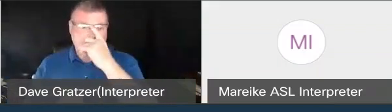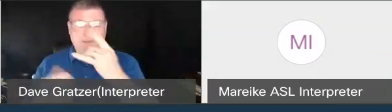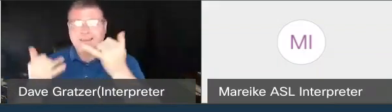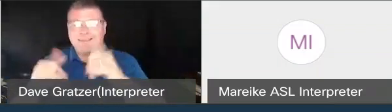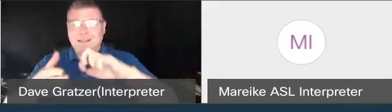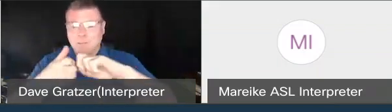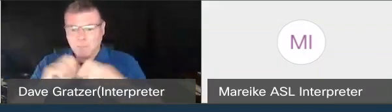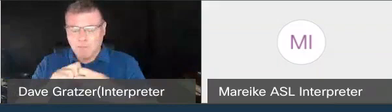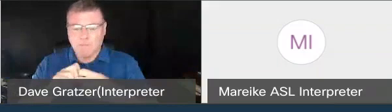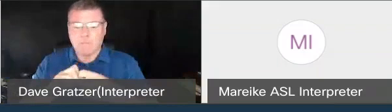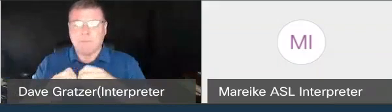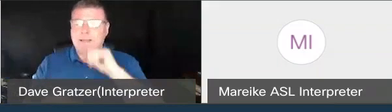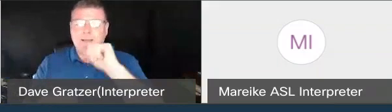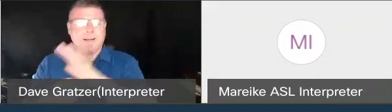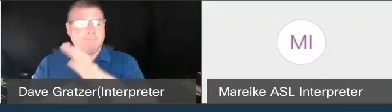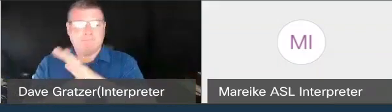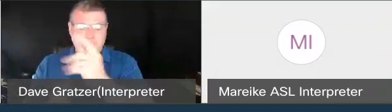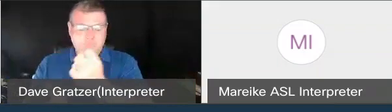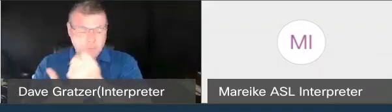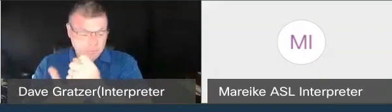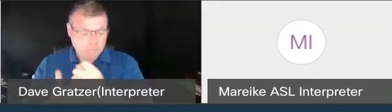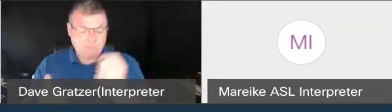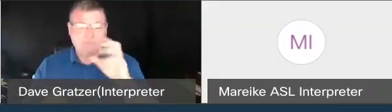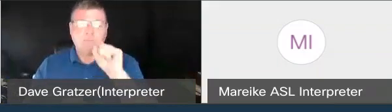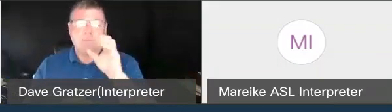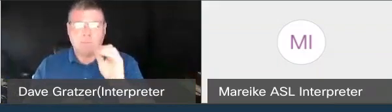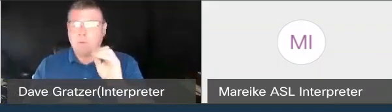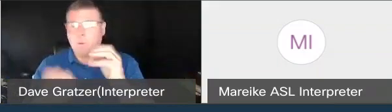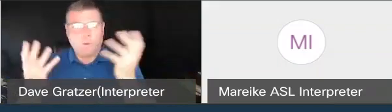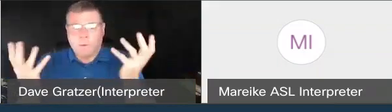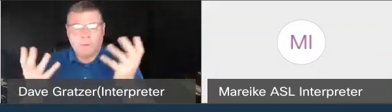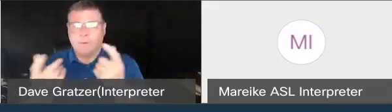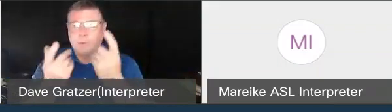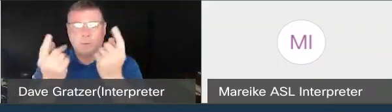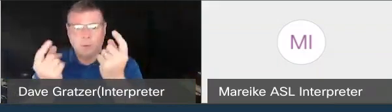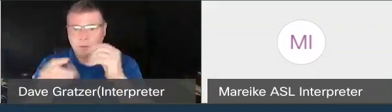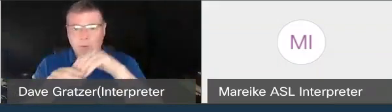insufficient treatment. And, uh, so, what--what do you do when you're in that situation?